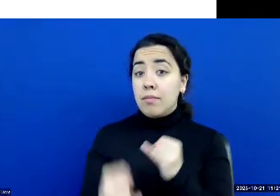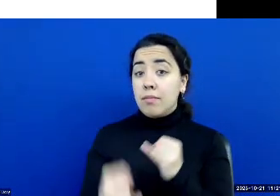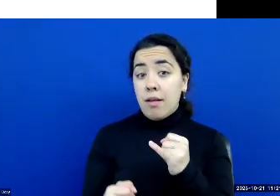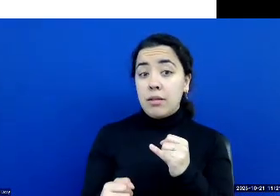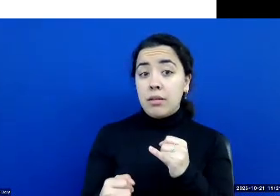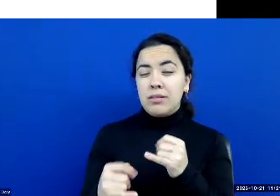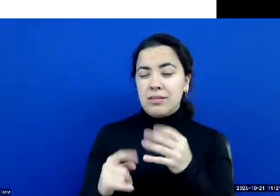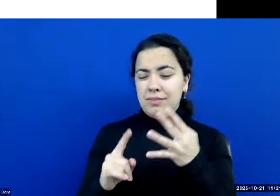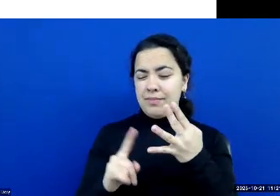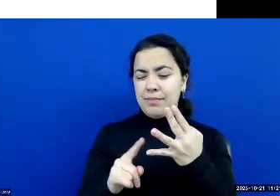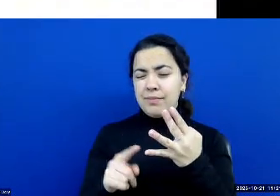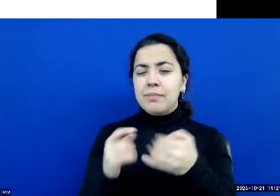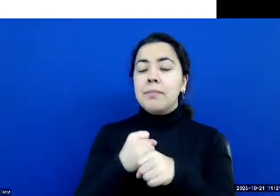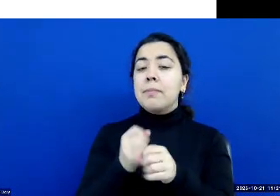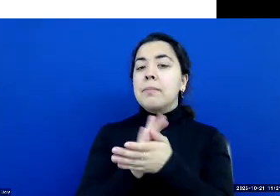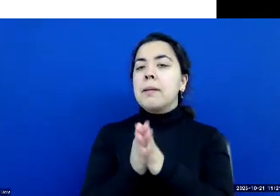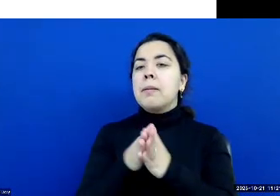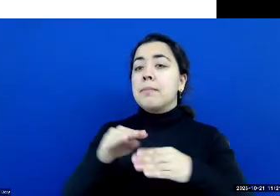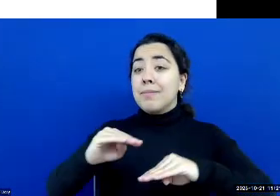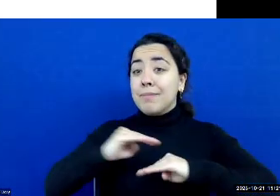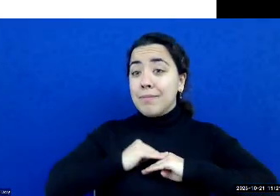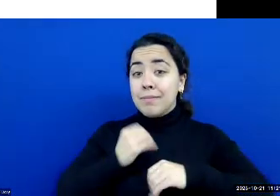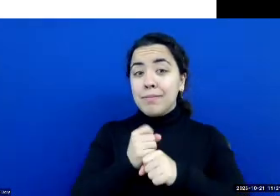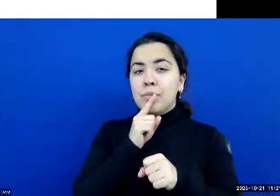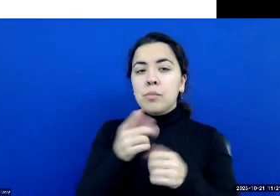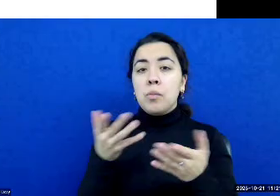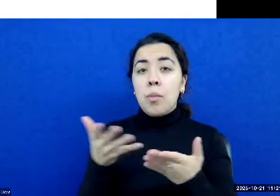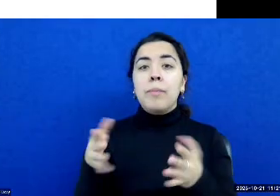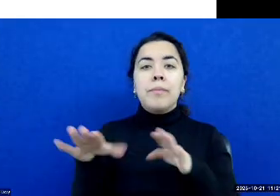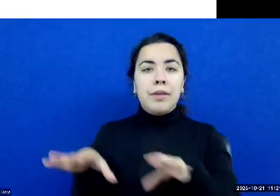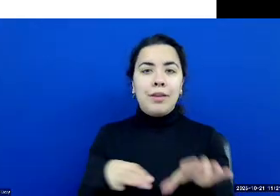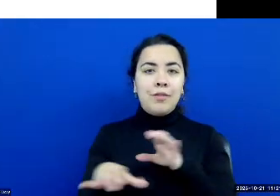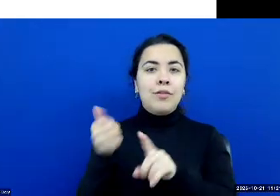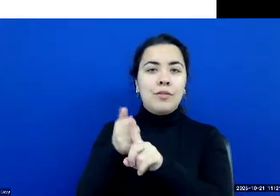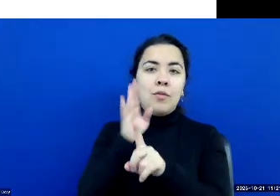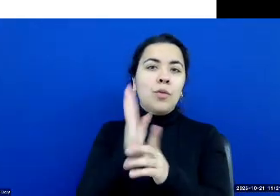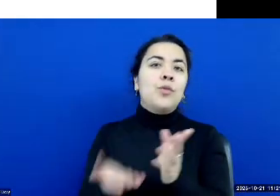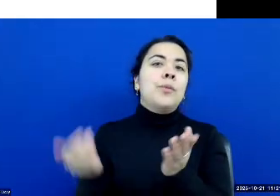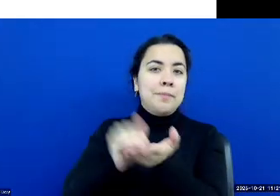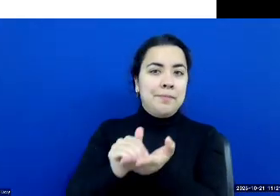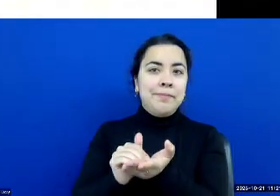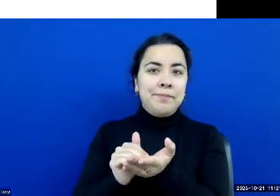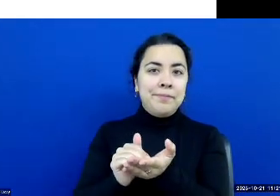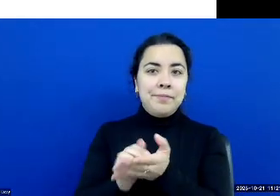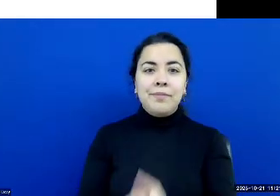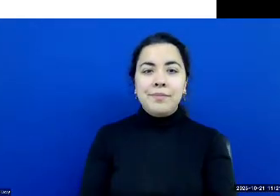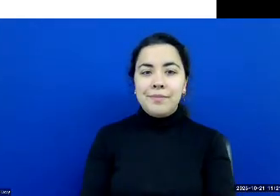Kathleen DeForest: This last law, make it satisfying, helps ensure that the behavior will be repeated.